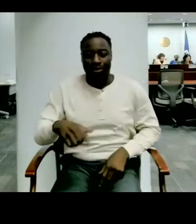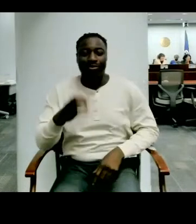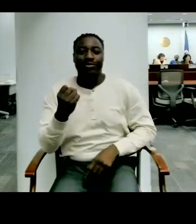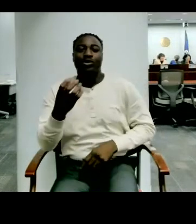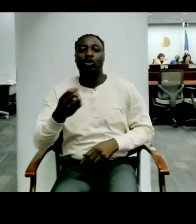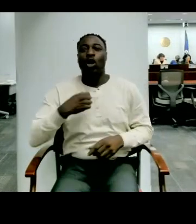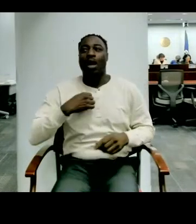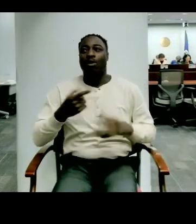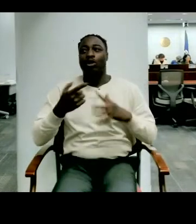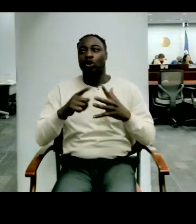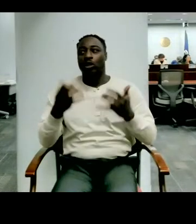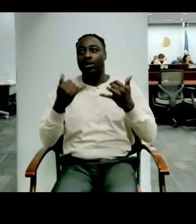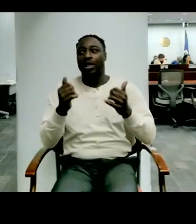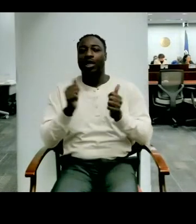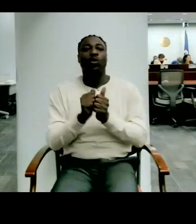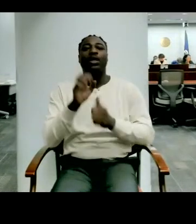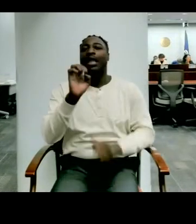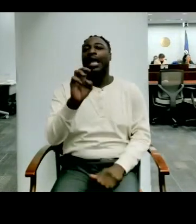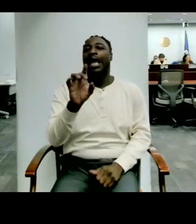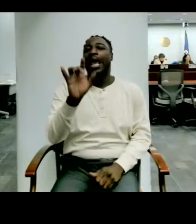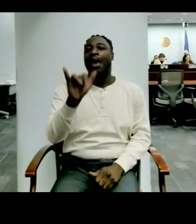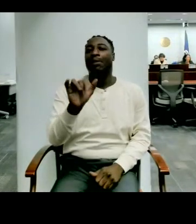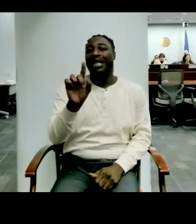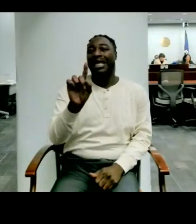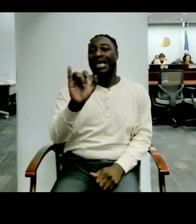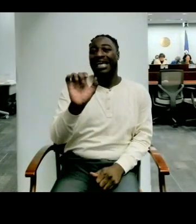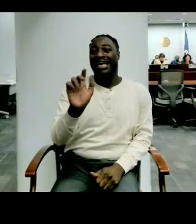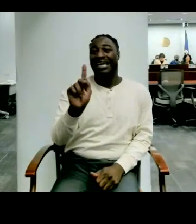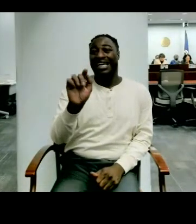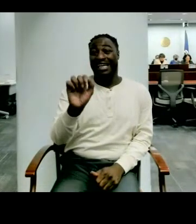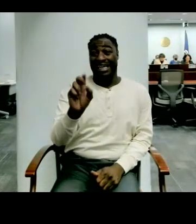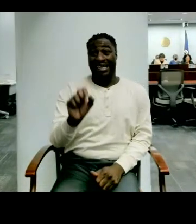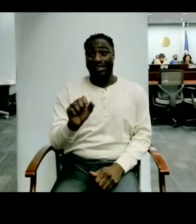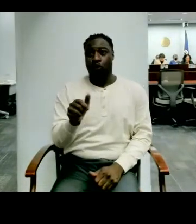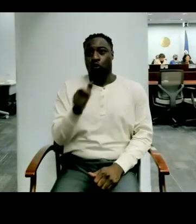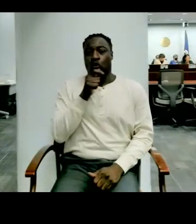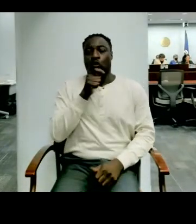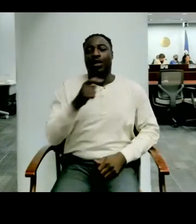to start today with Emily Dickens, who is the Chief of Staff and head of government